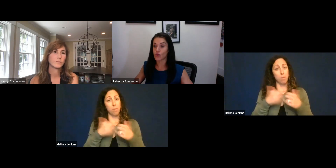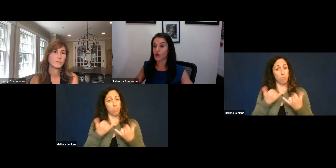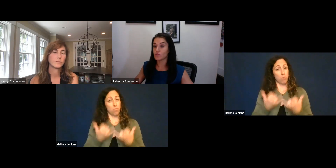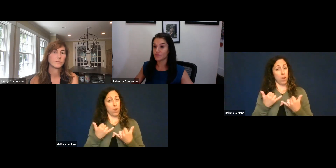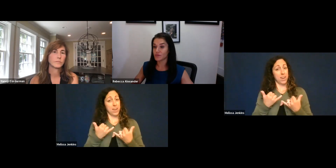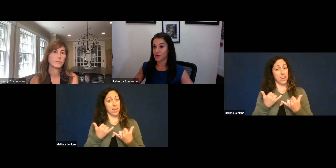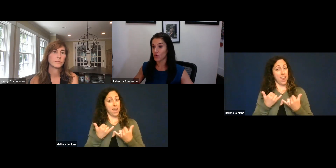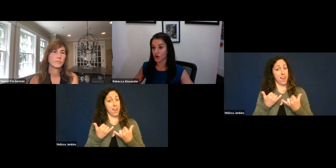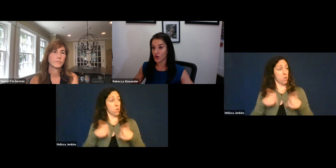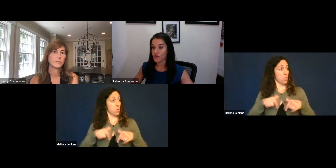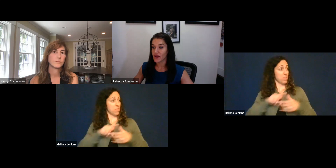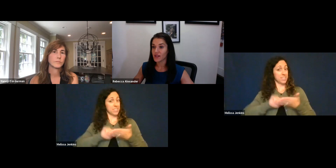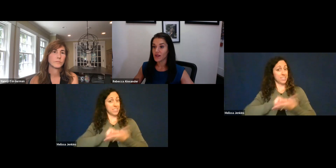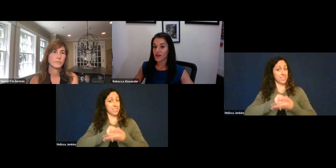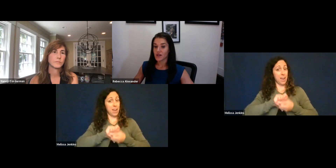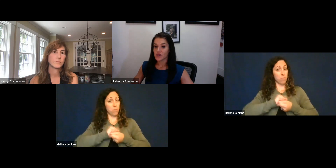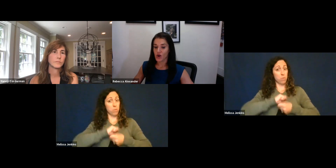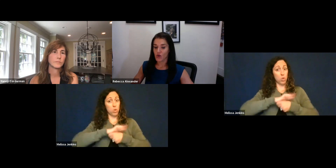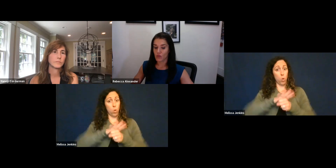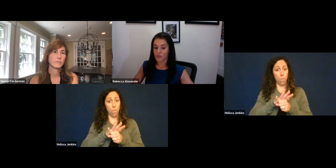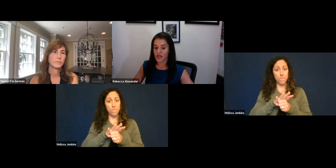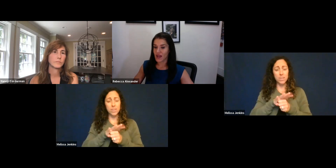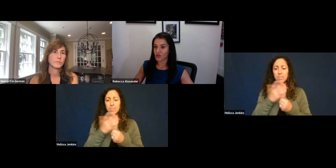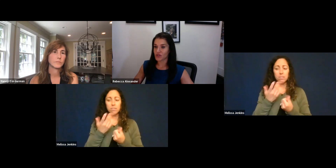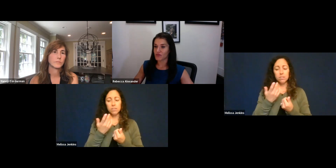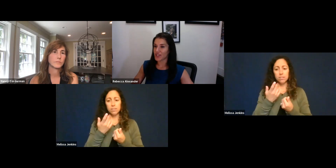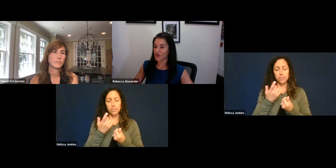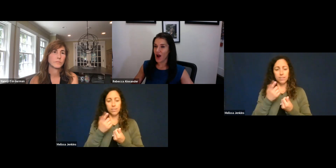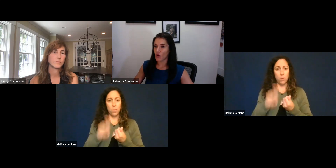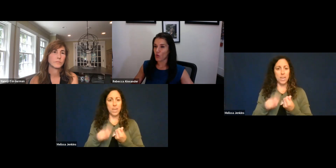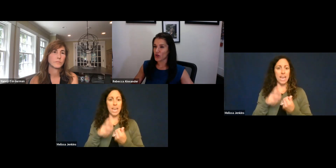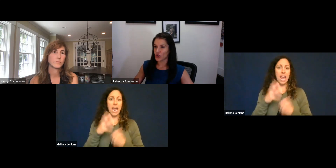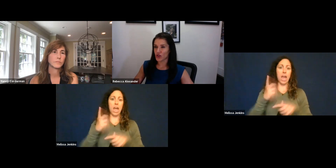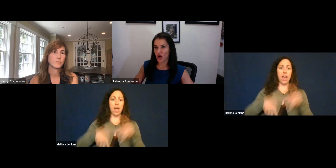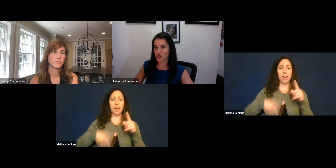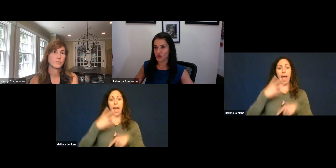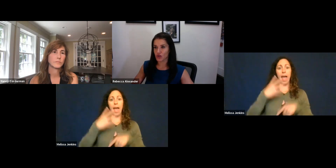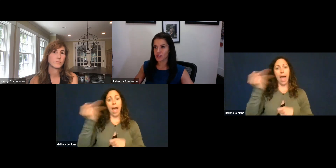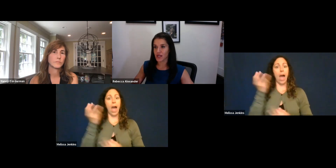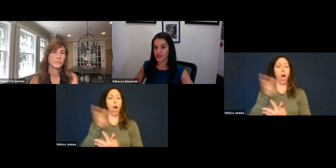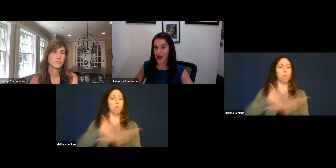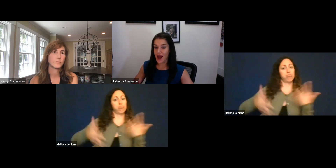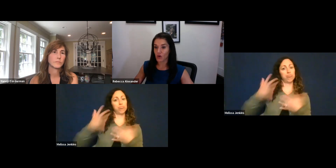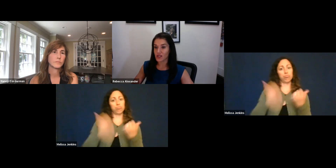were before COVID. So being able to figure out what your structure looks like now